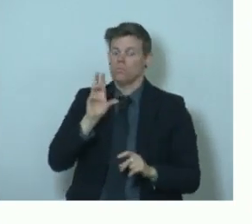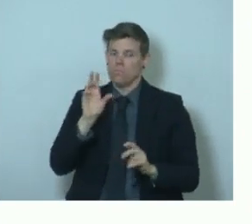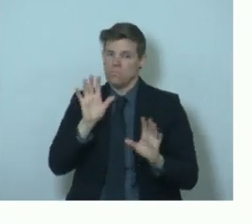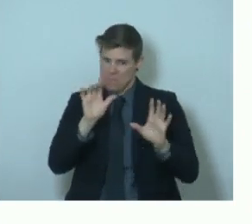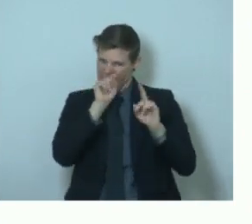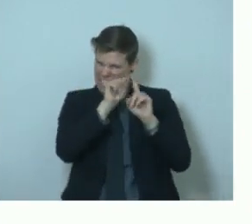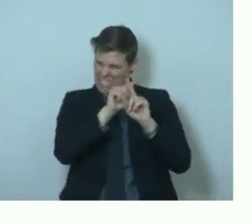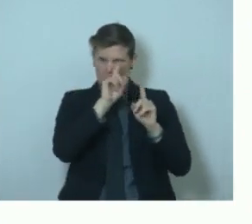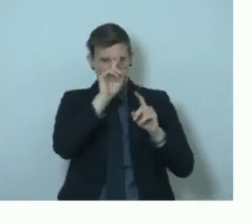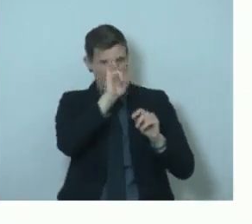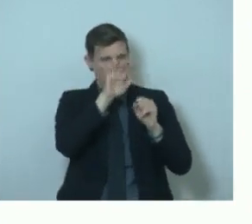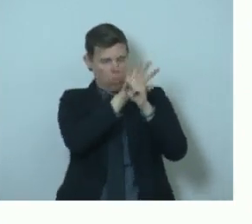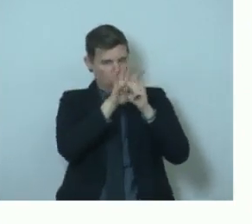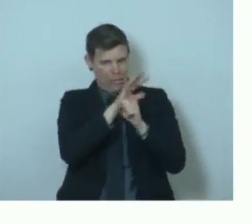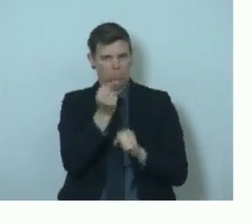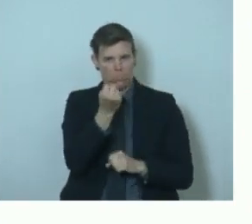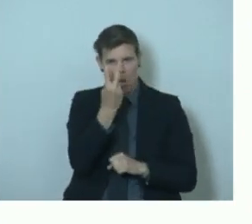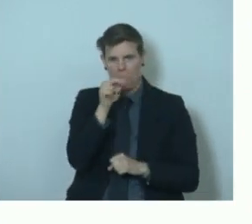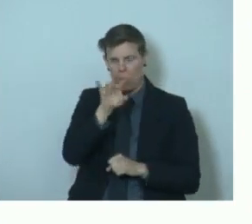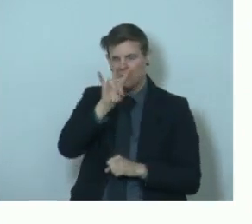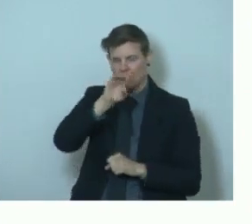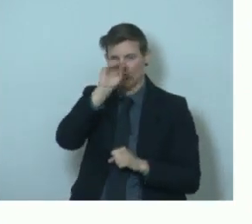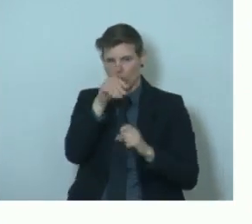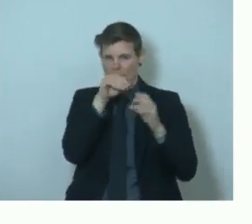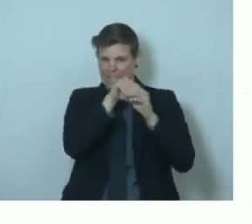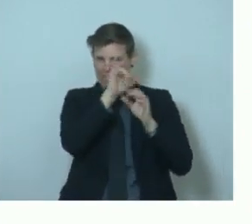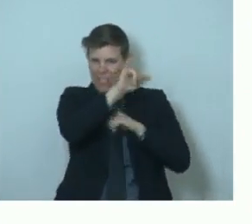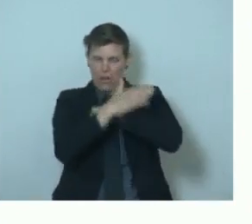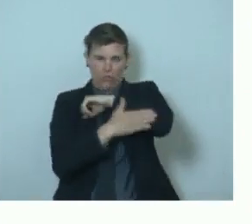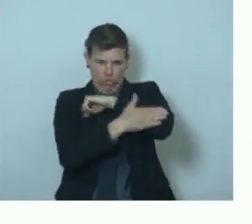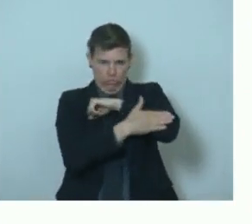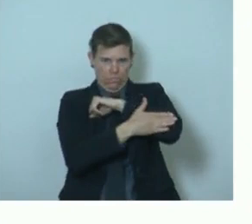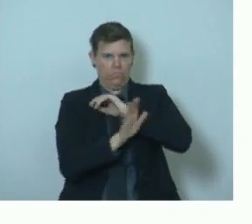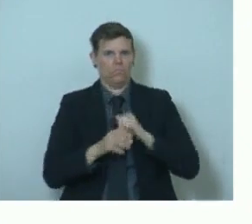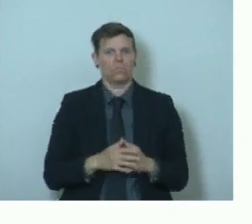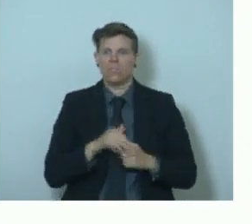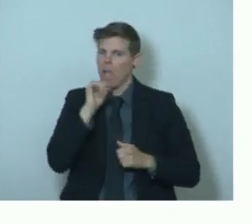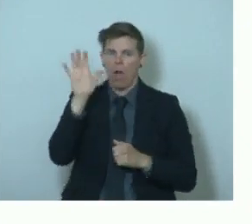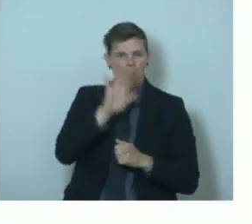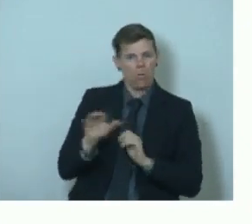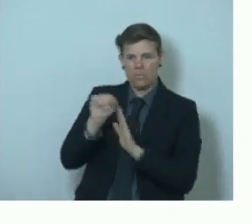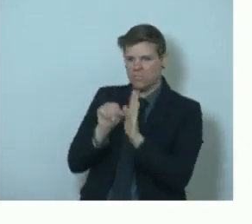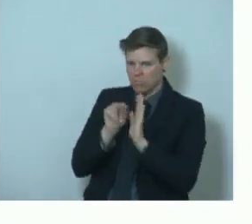THAT IS THE SECOND-HIGHEST IN THE STATE.